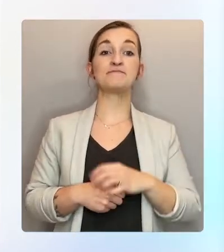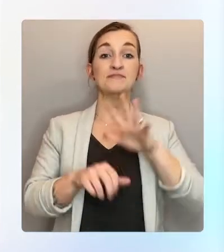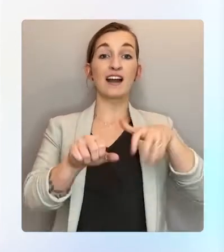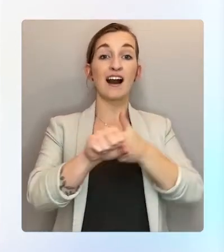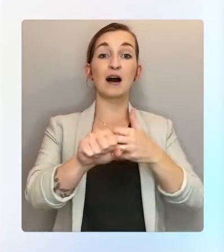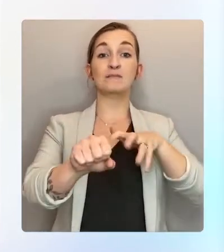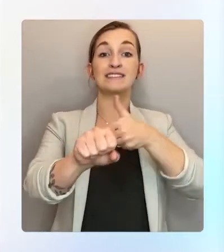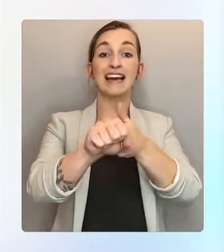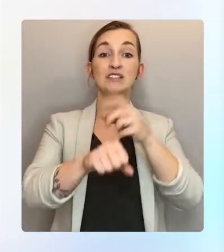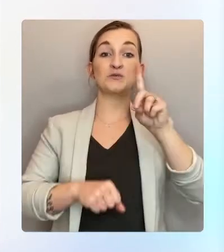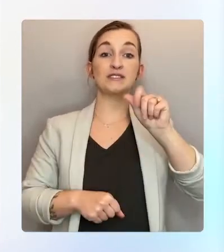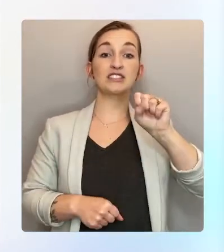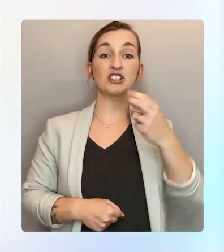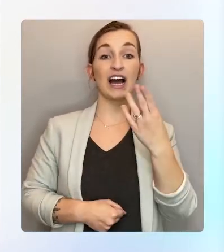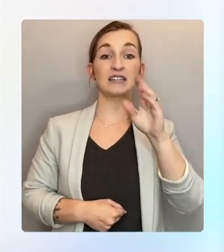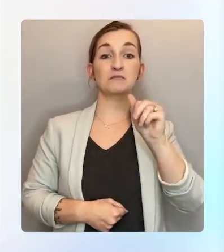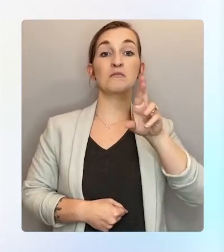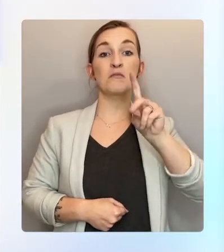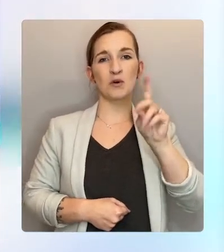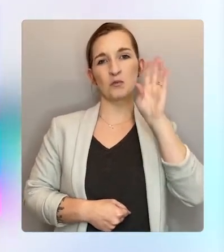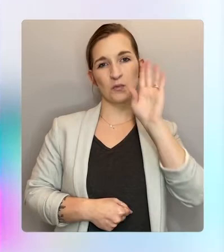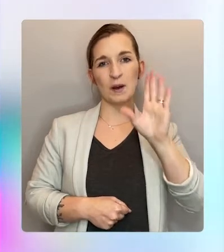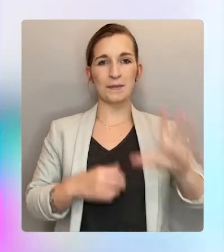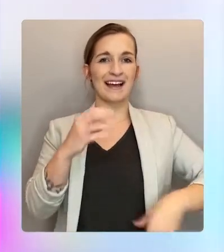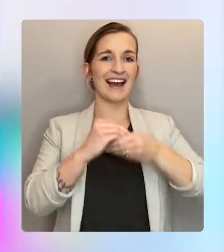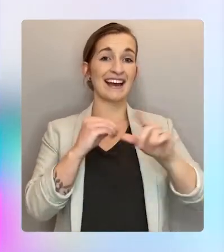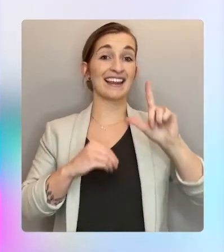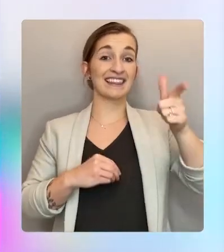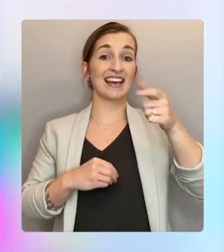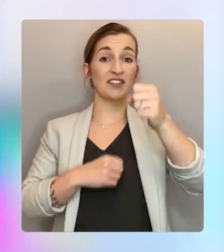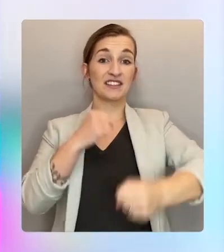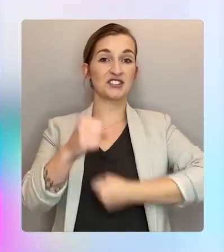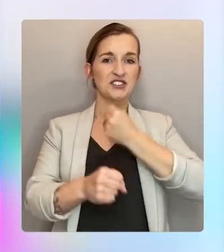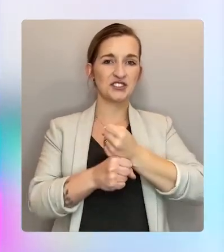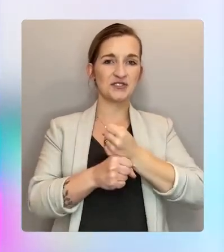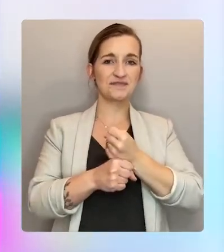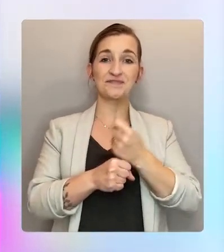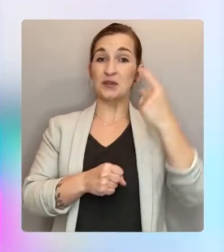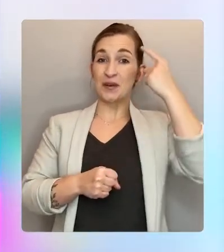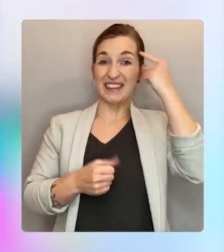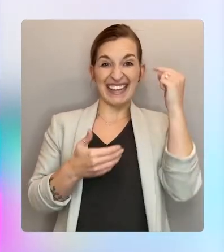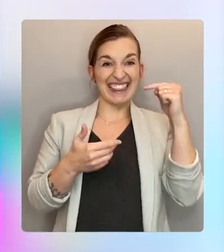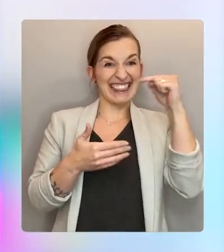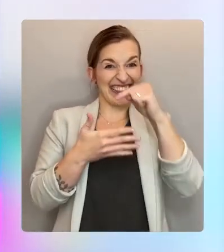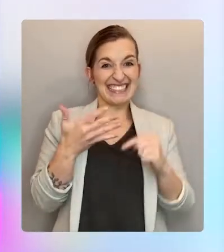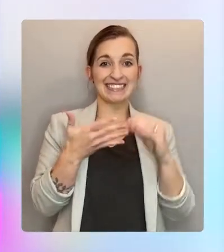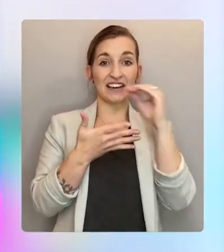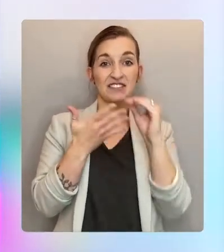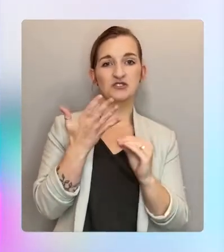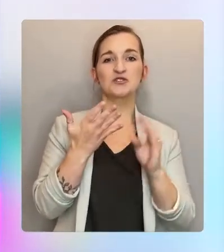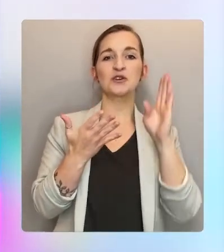dashboards will also be added later this year. We think that these features are gonna really supercharge your team's ability to help customers